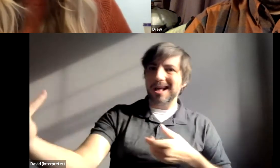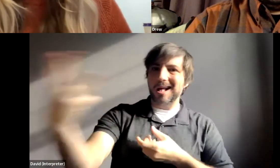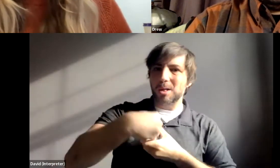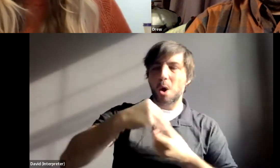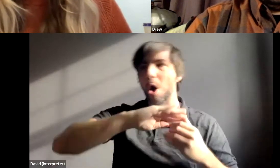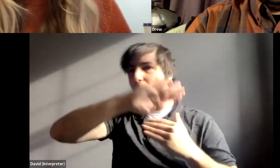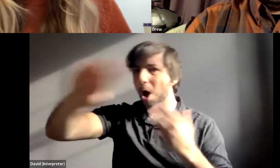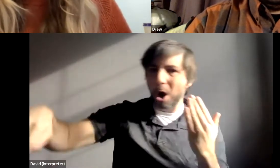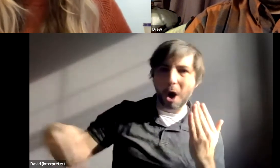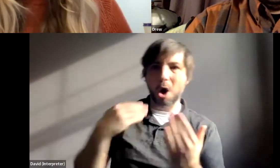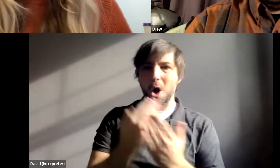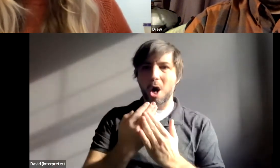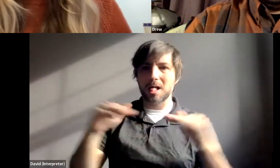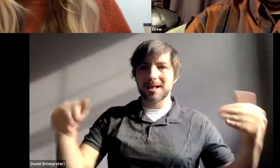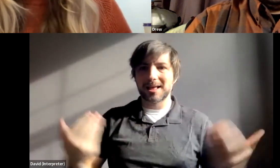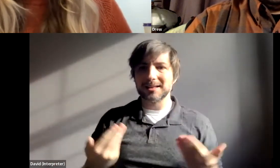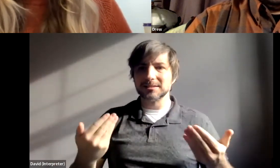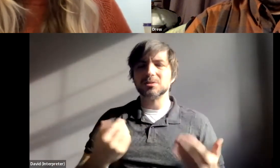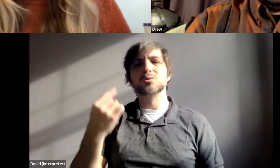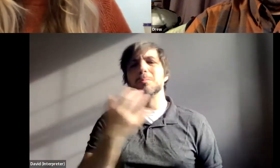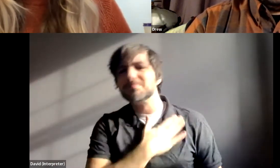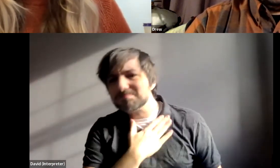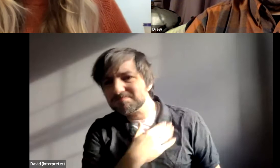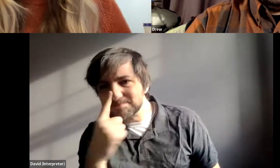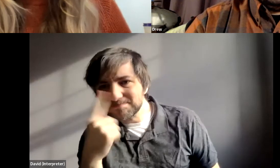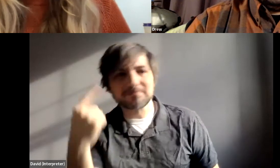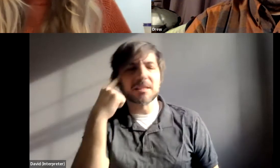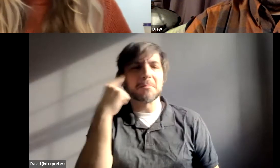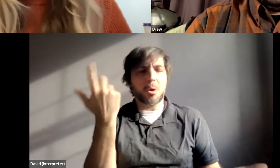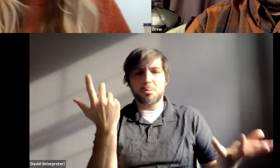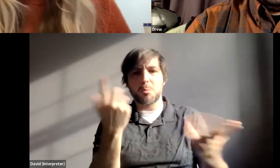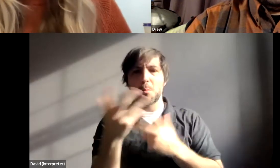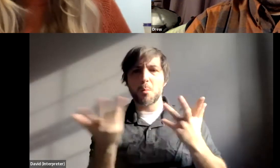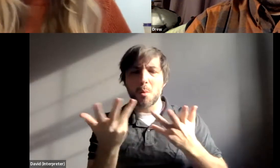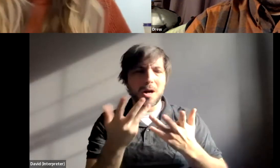what inclusion means to you and what you would like to see out of an organization like the